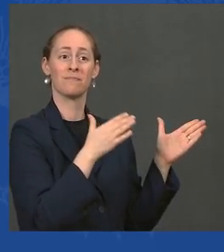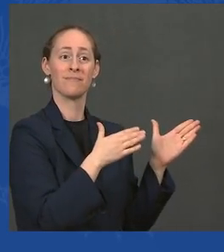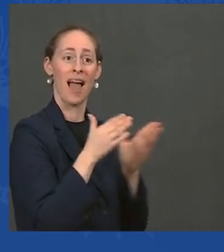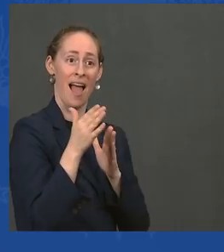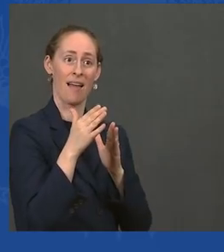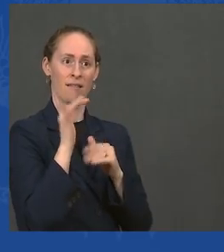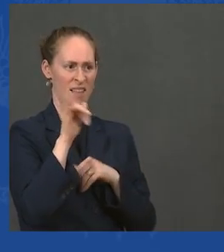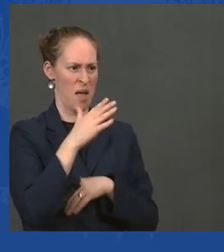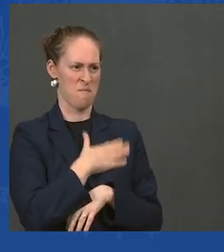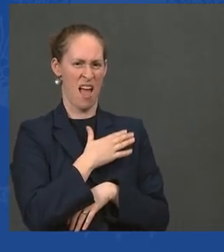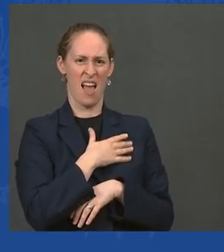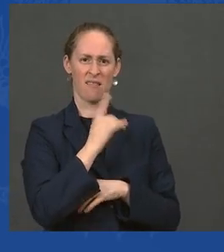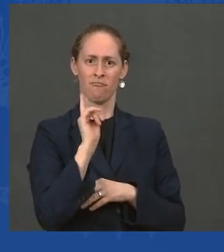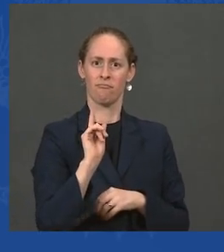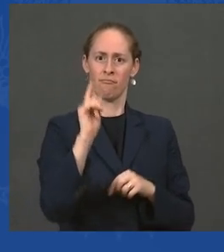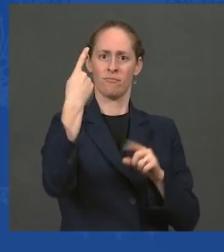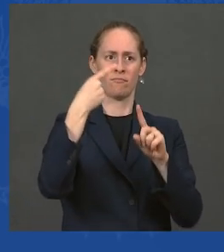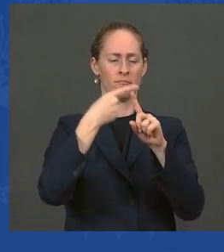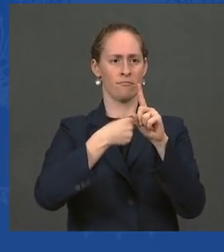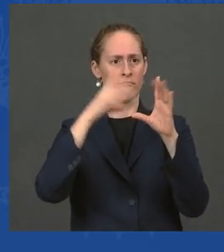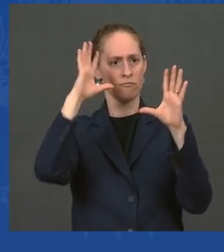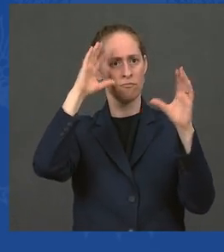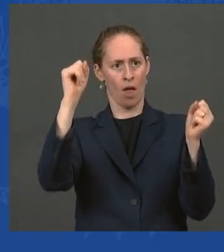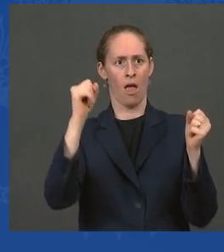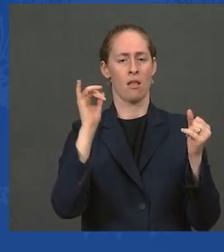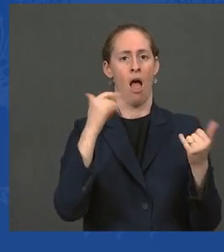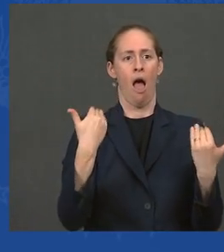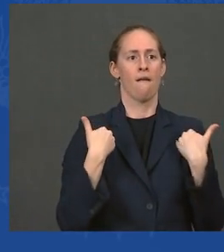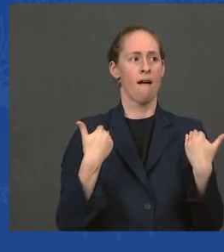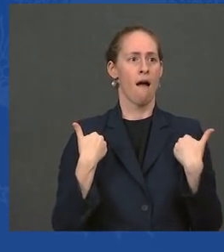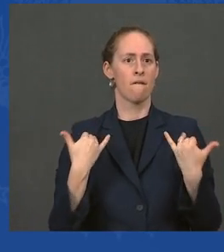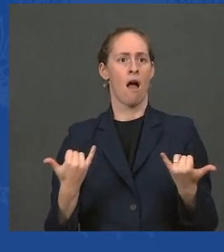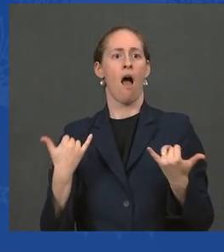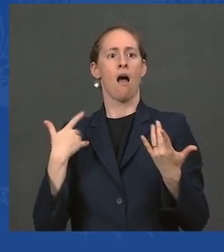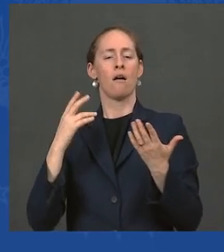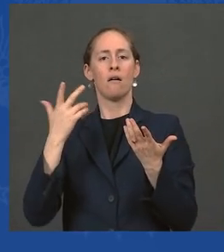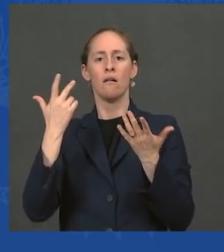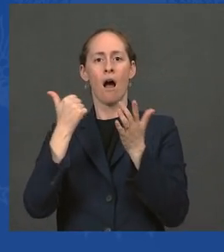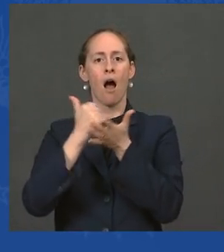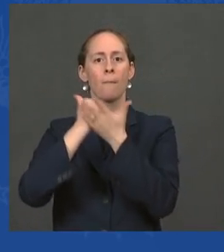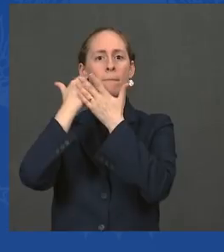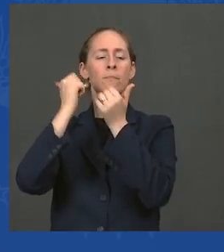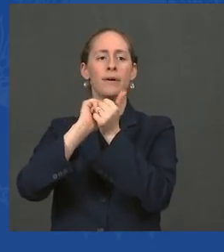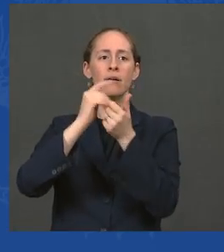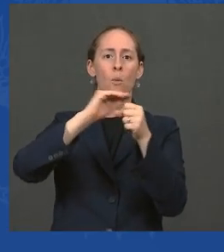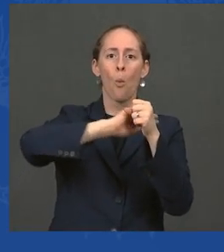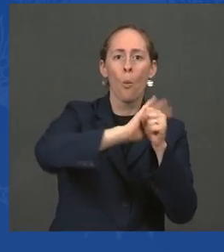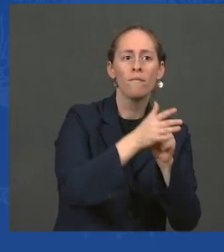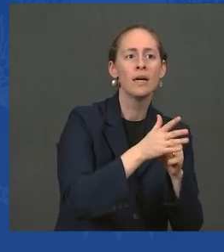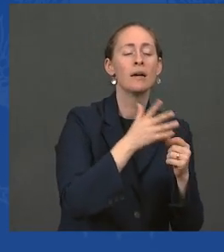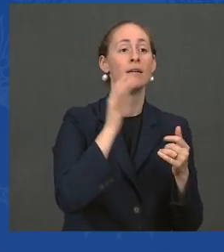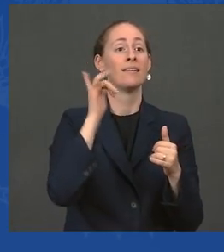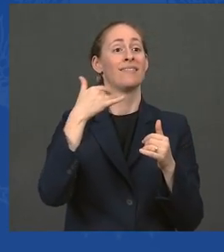which has allowed us to have all the funding for COVID. And when I started off, there were 2 million people in America